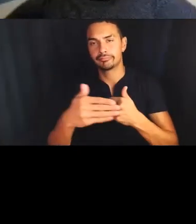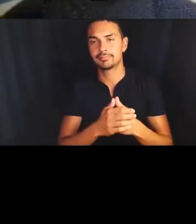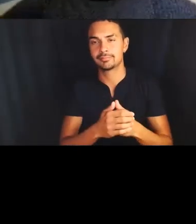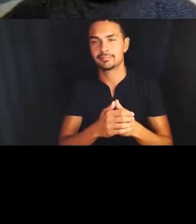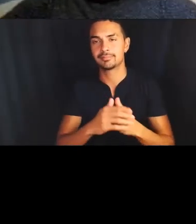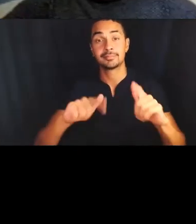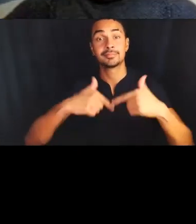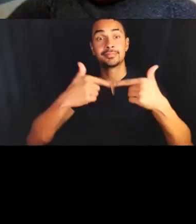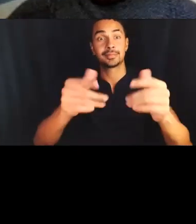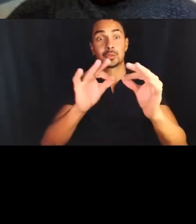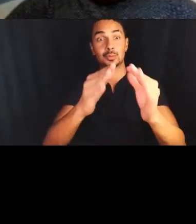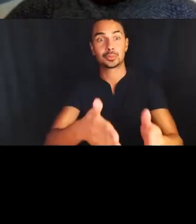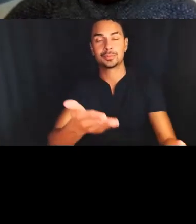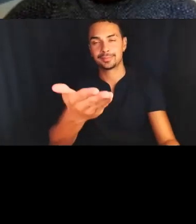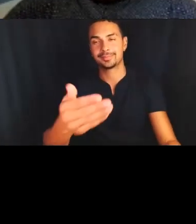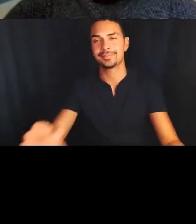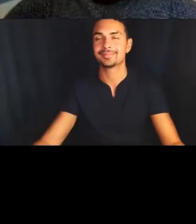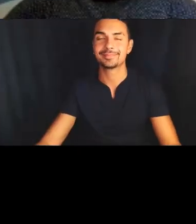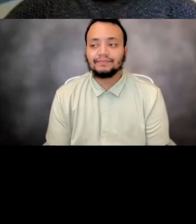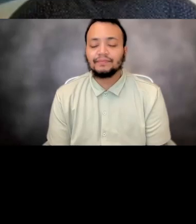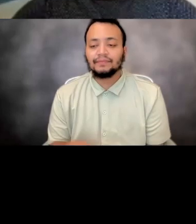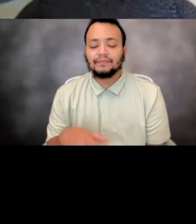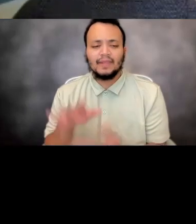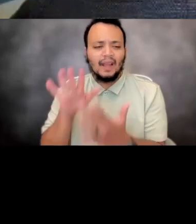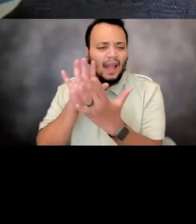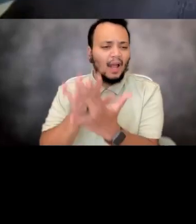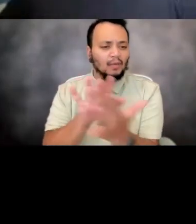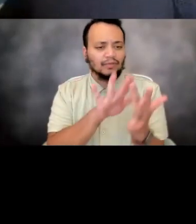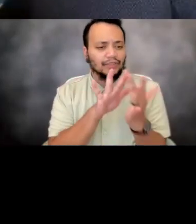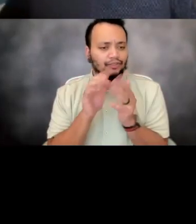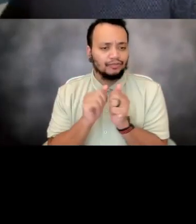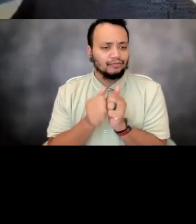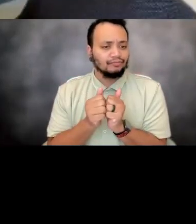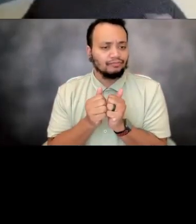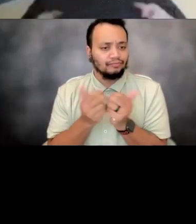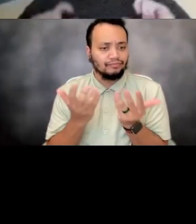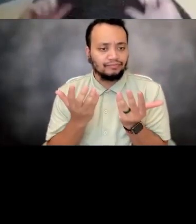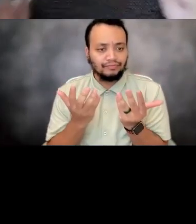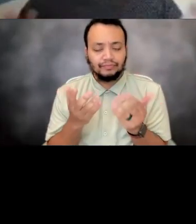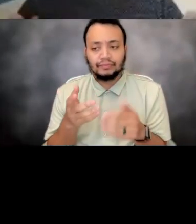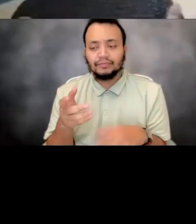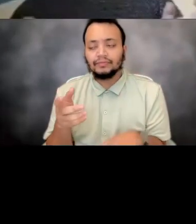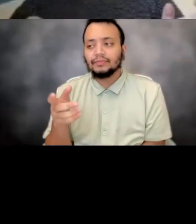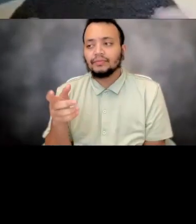In terms of outreach, we used a lot of social media